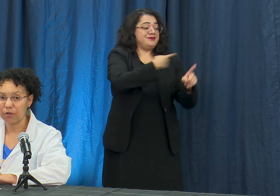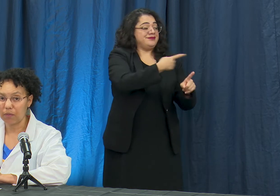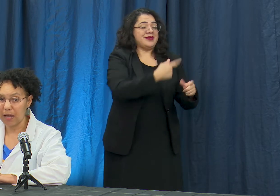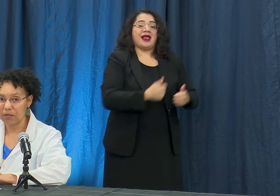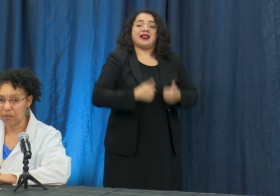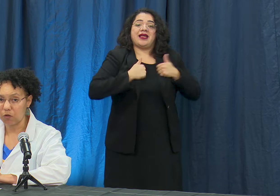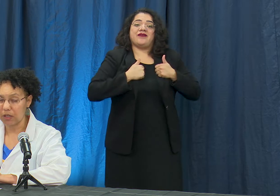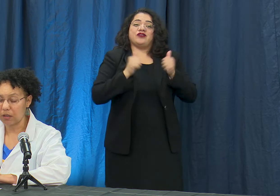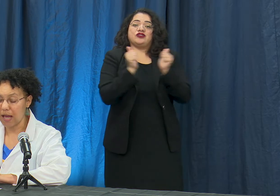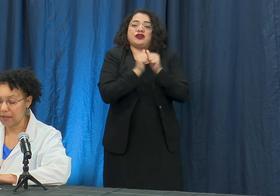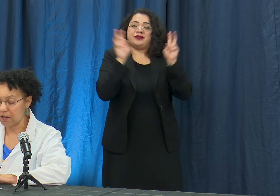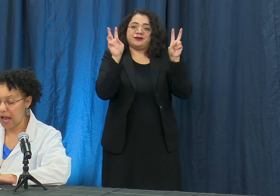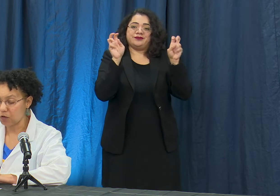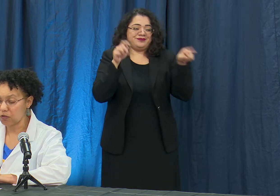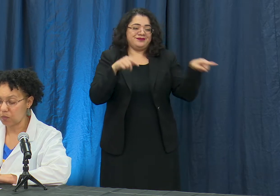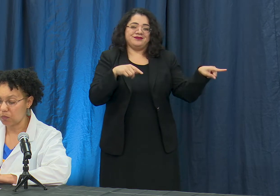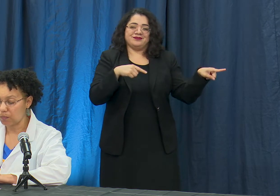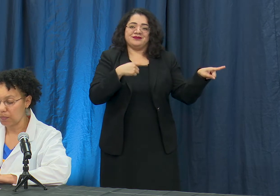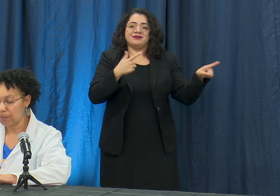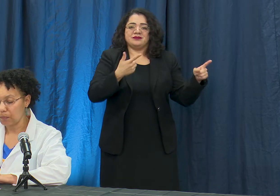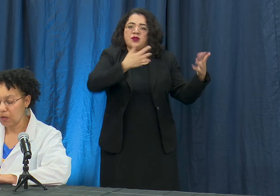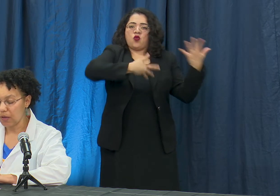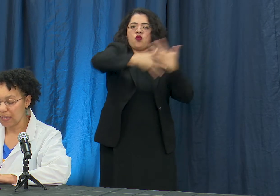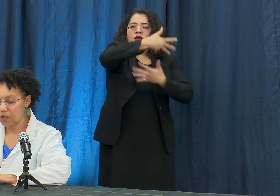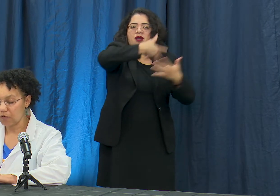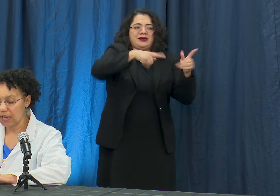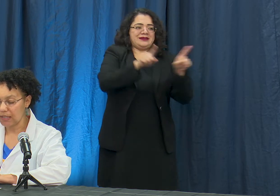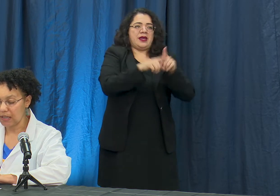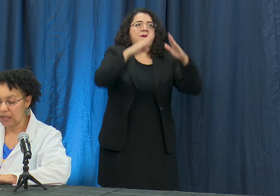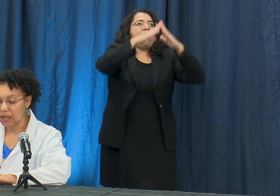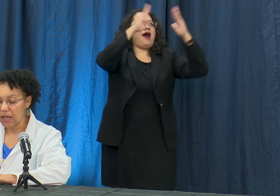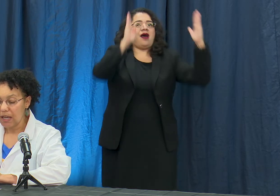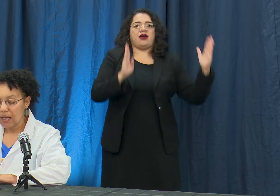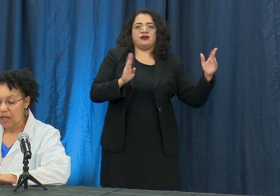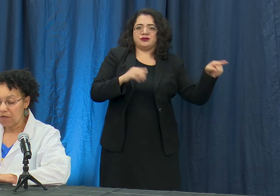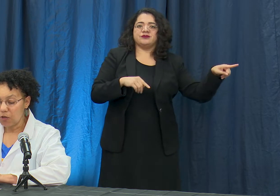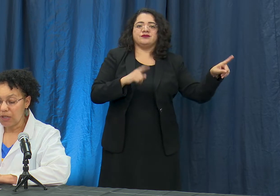you're around someone a lot in their house who has COVID-19, if you're an